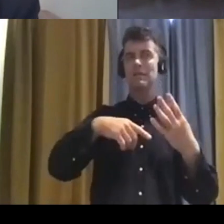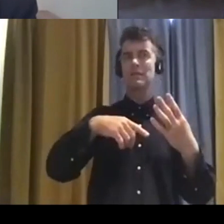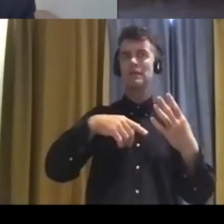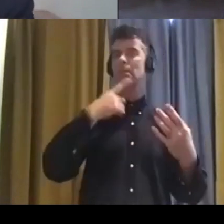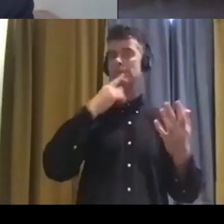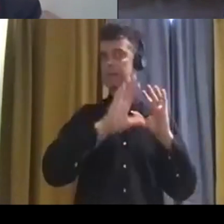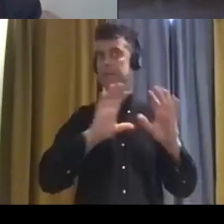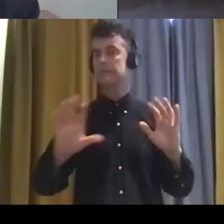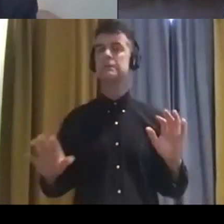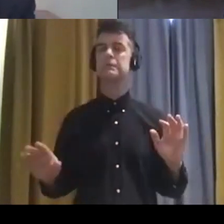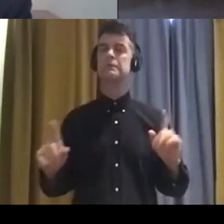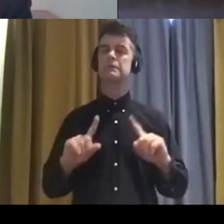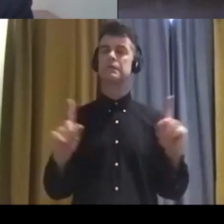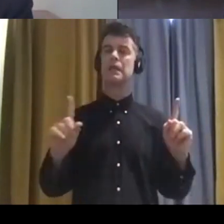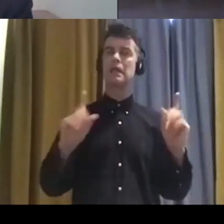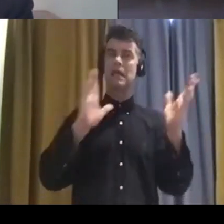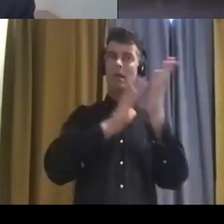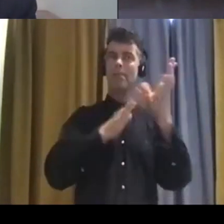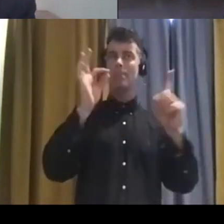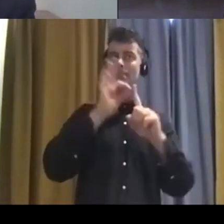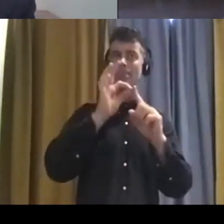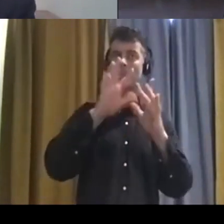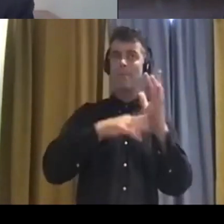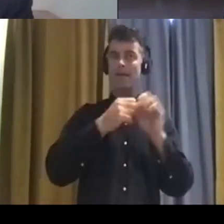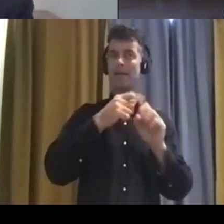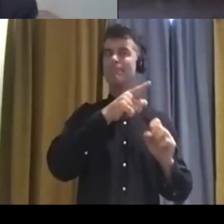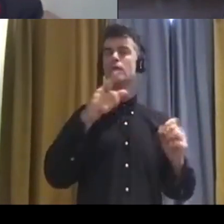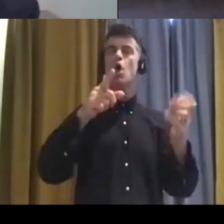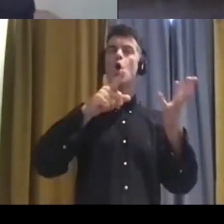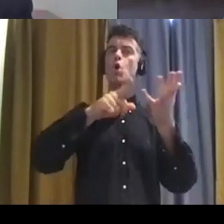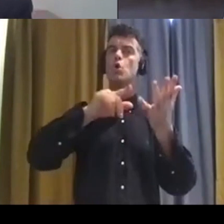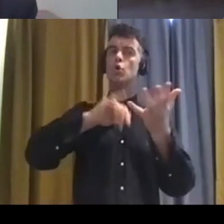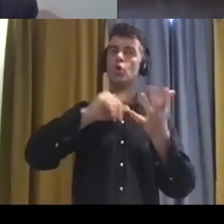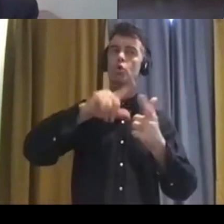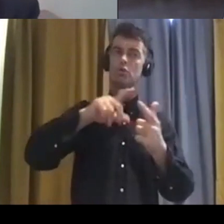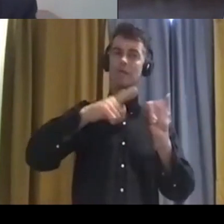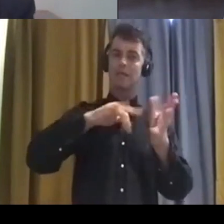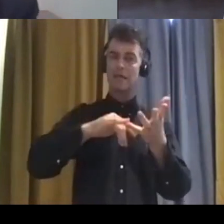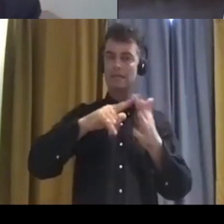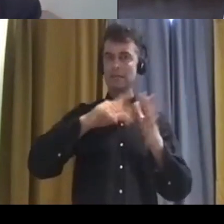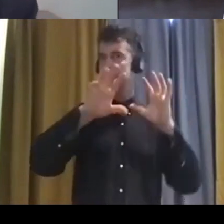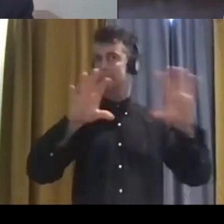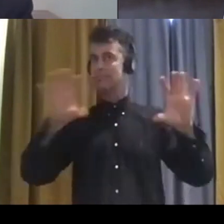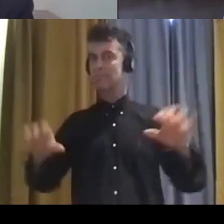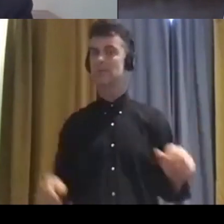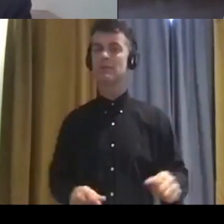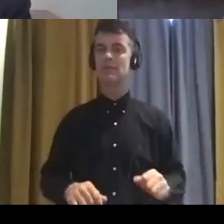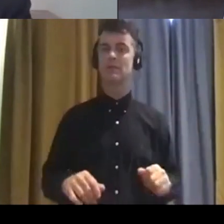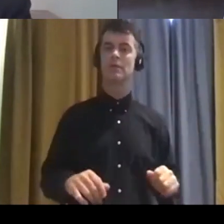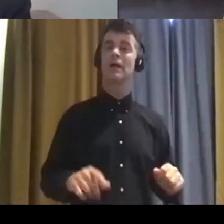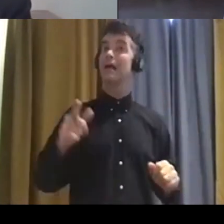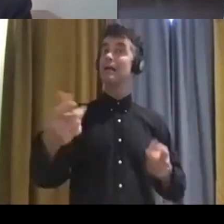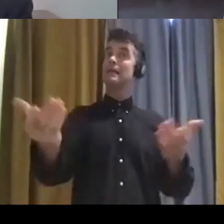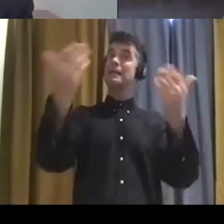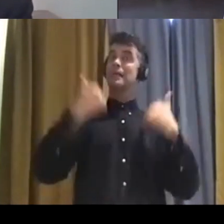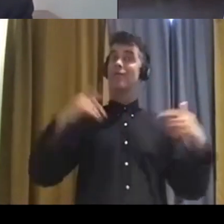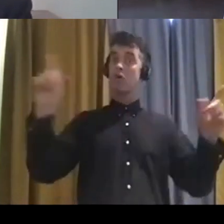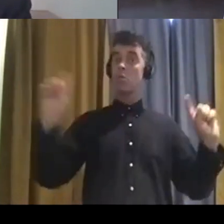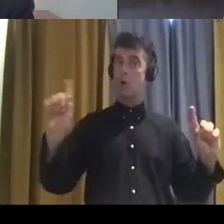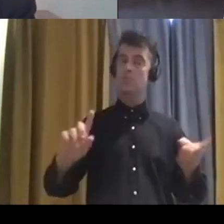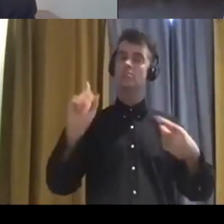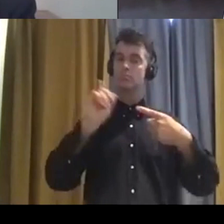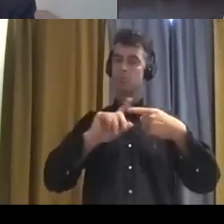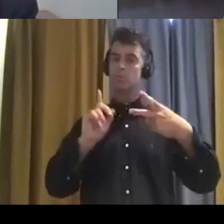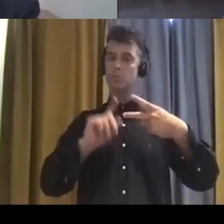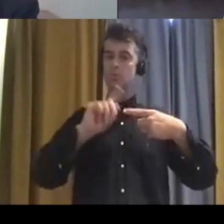and then mapping those use cases to core users and what that does is, it does two things.